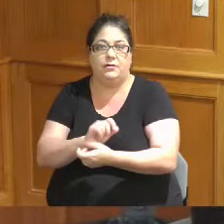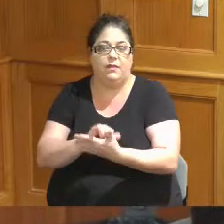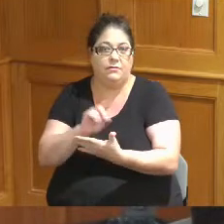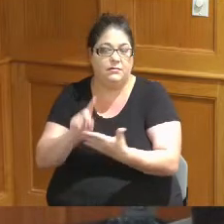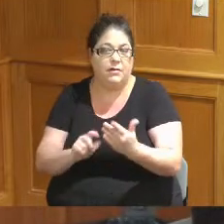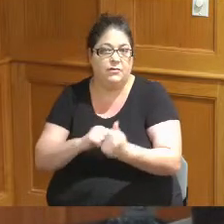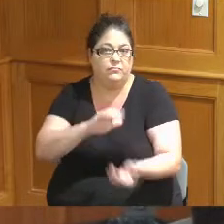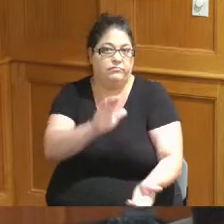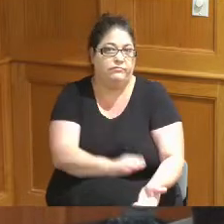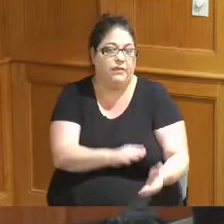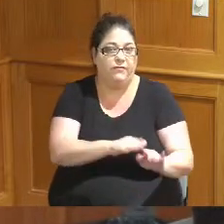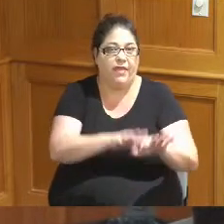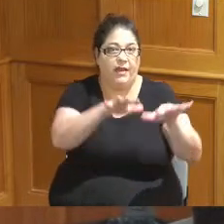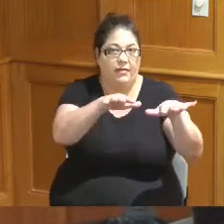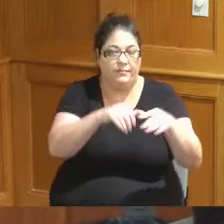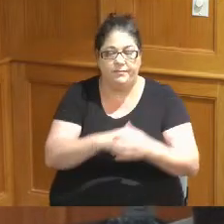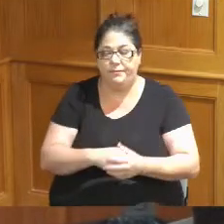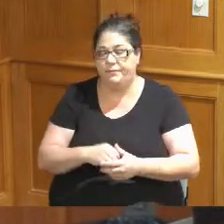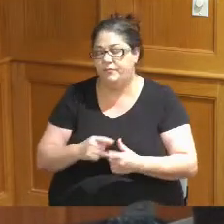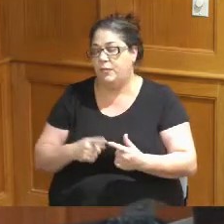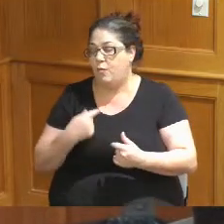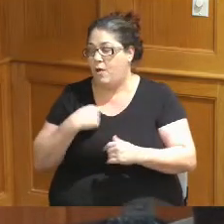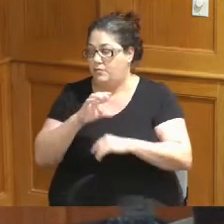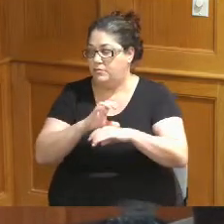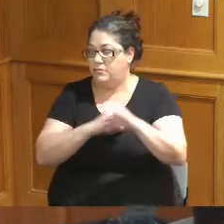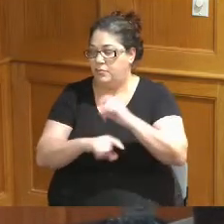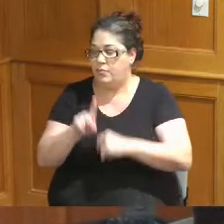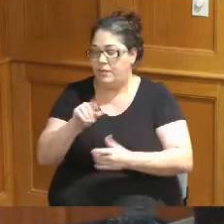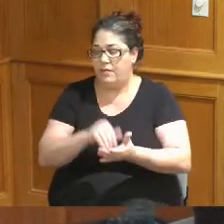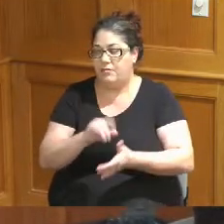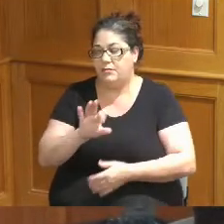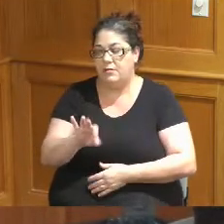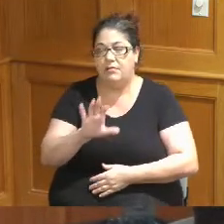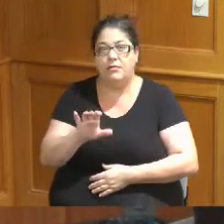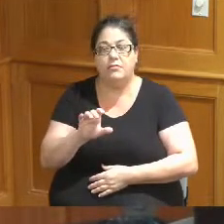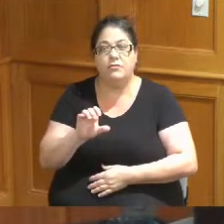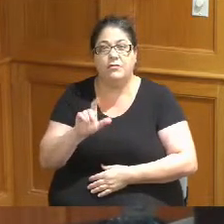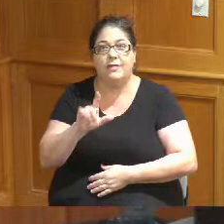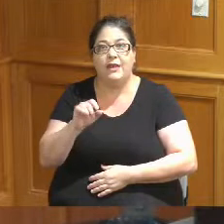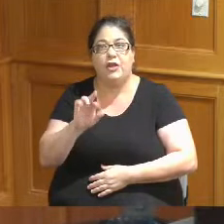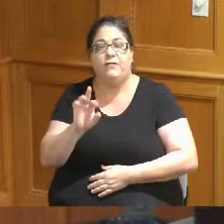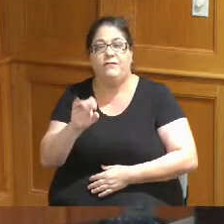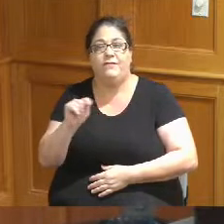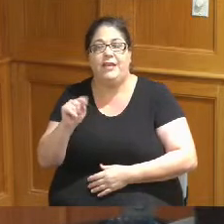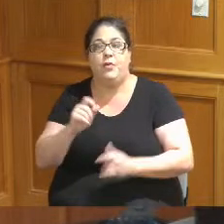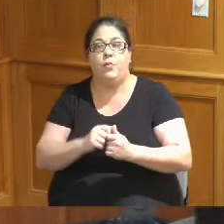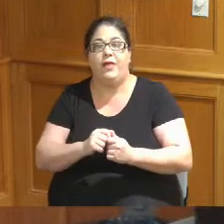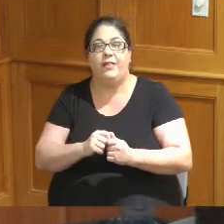proposes to construct approximately 1900 linear feet of 36 inch relief sewer that will intercept